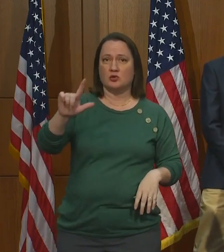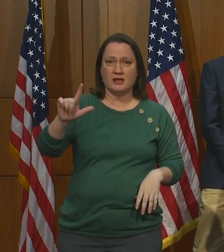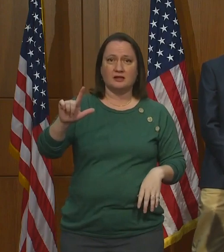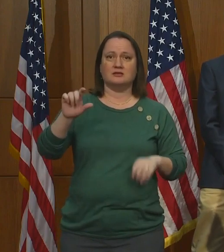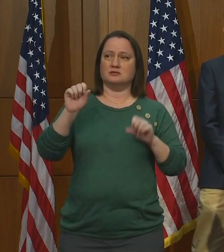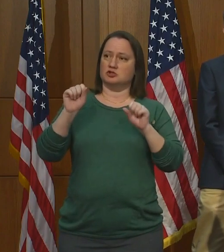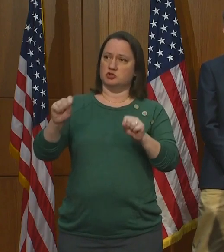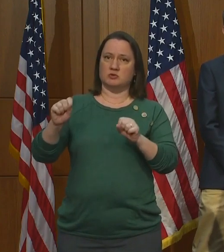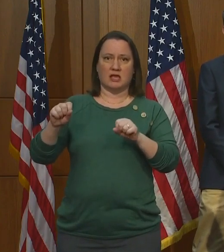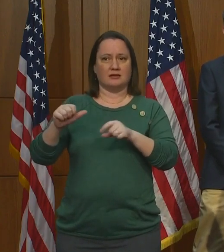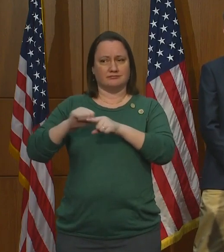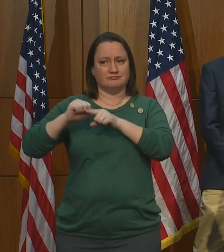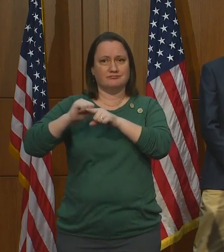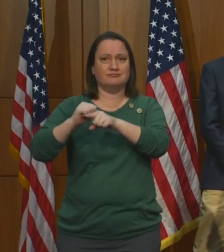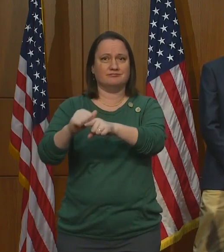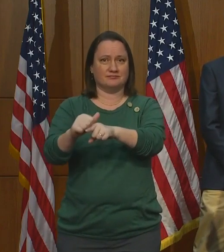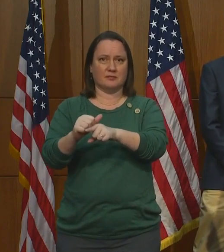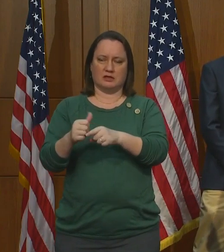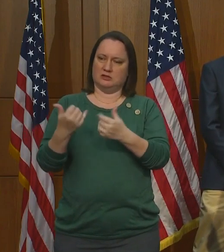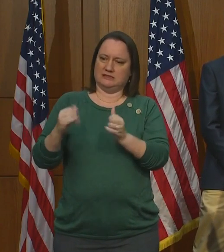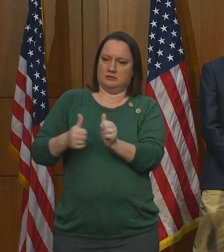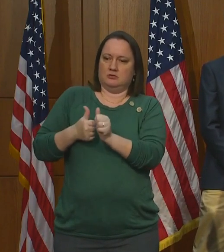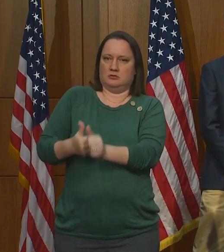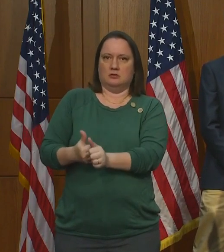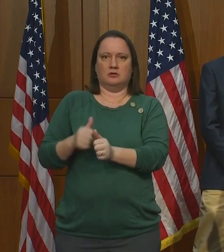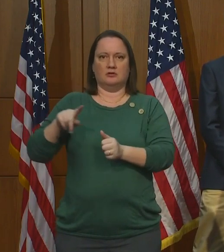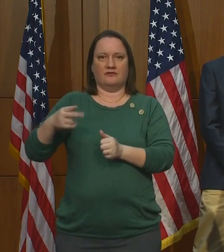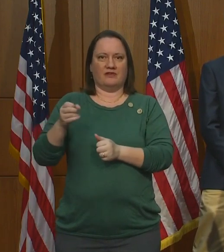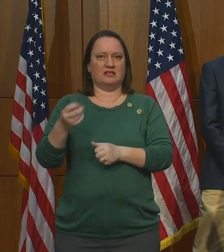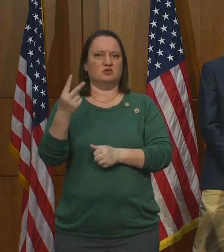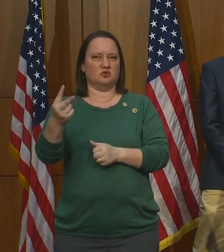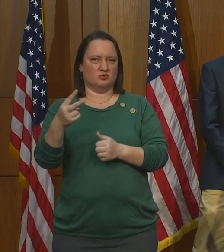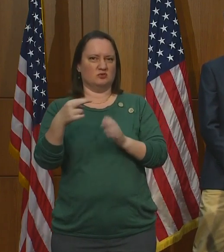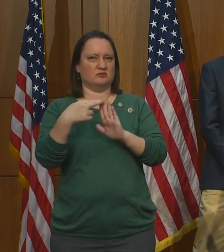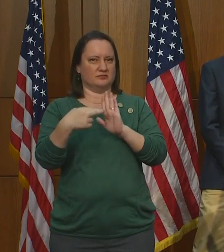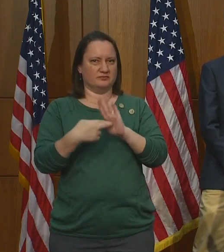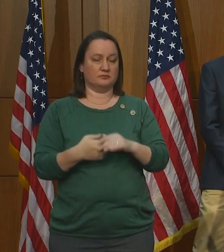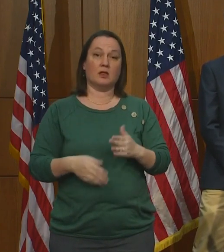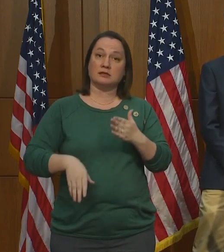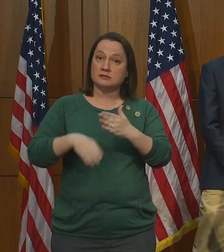MIDDLE OF THE SUMMER ANYWAY THERE CERTAINLY SOME WEIGHT. NOT USING SHARE EQUIPMENT SOME.